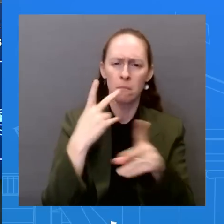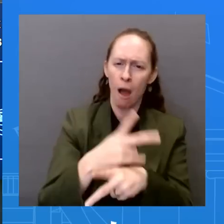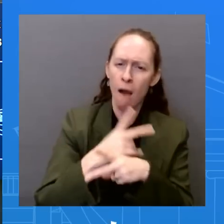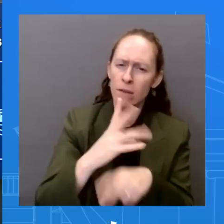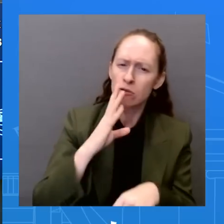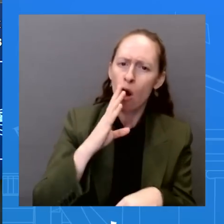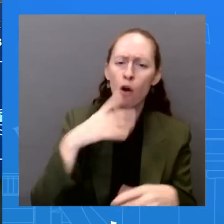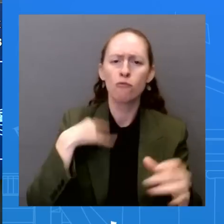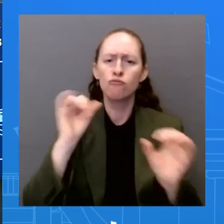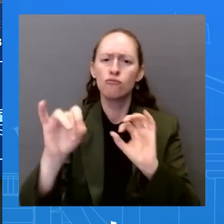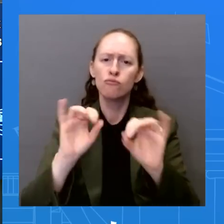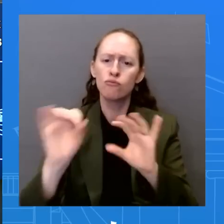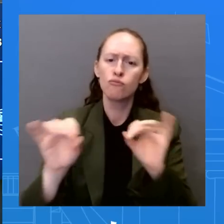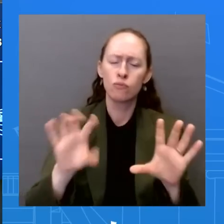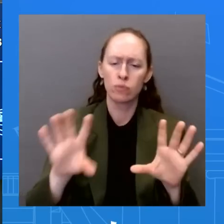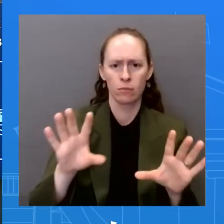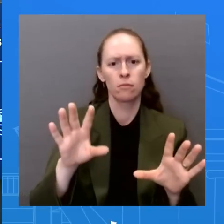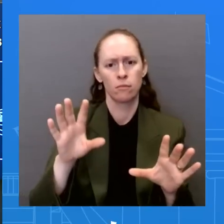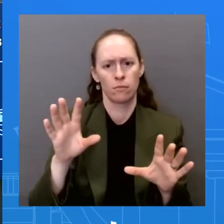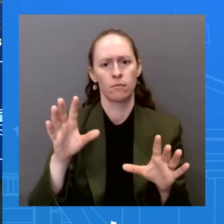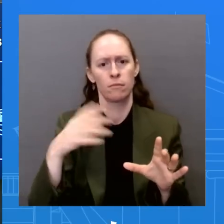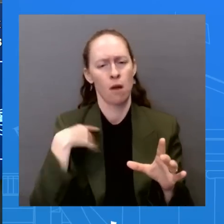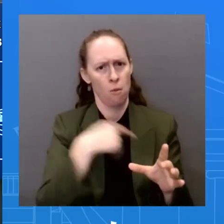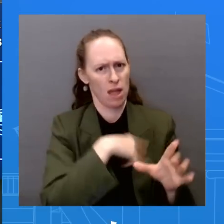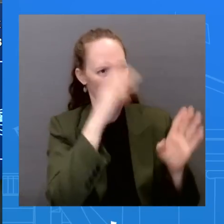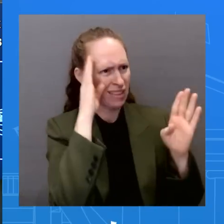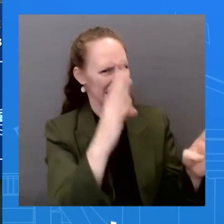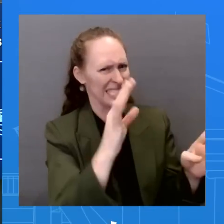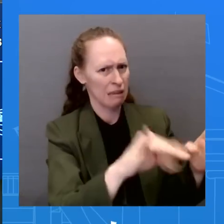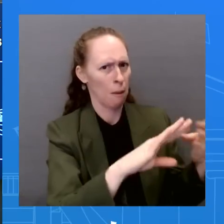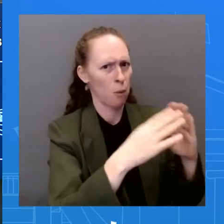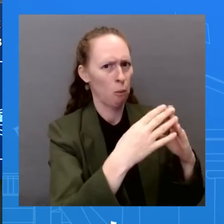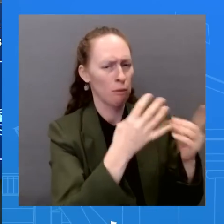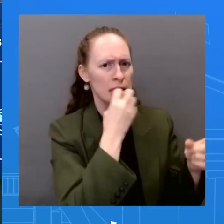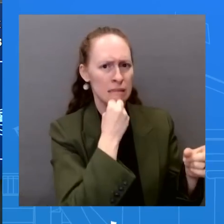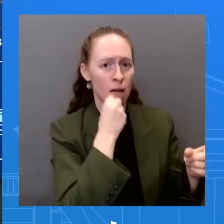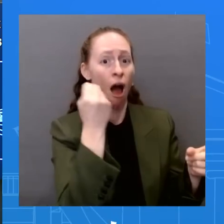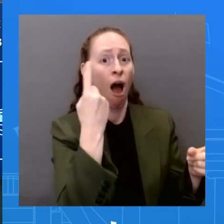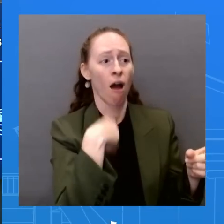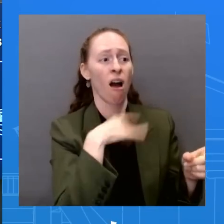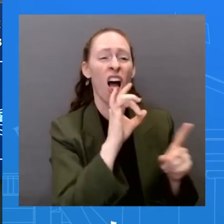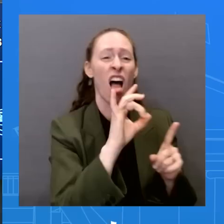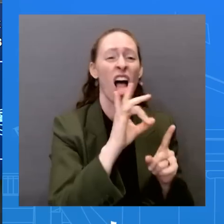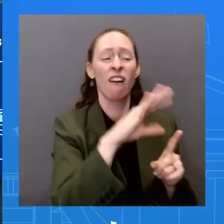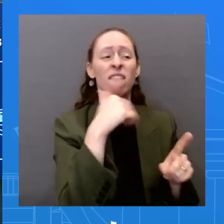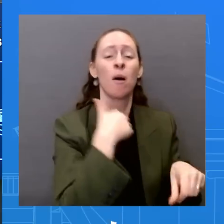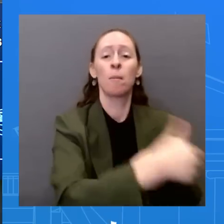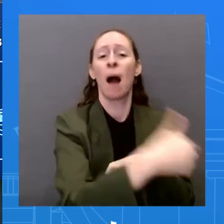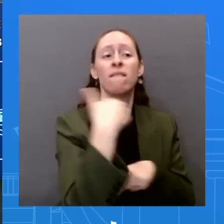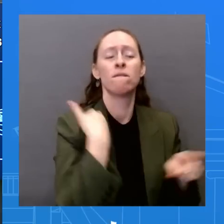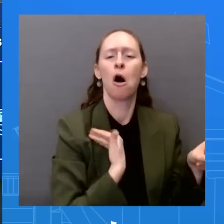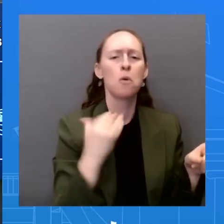I think it's all of our responsibility, and I think that we, as sort of the role model in that -- it's really important. But I think that, you know, in media,